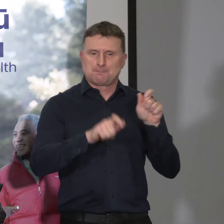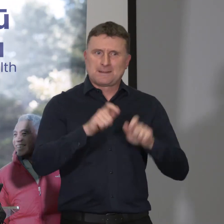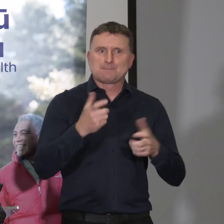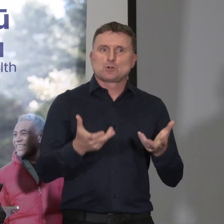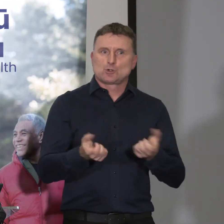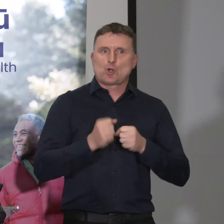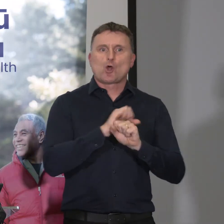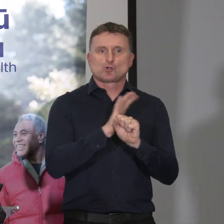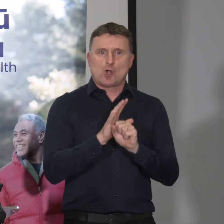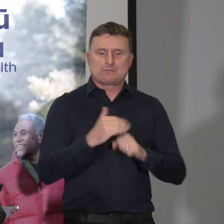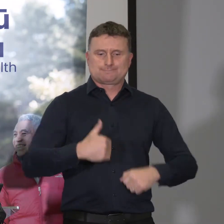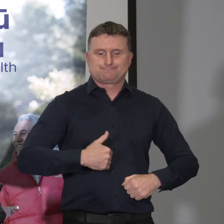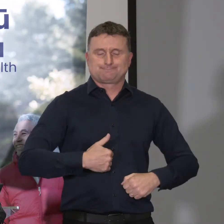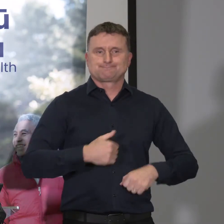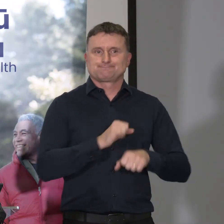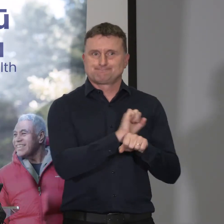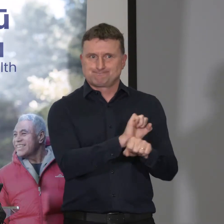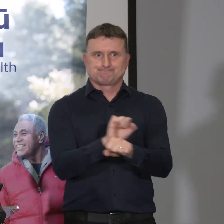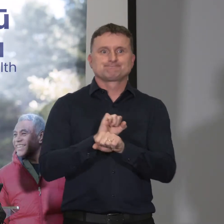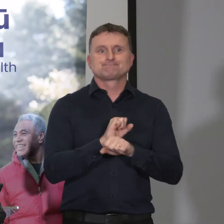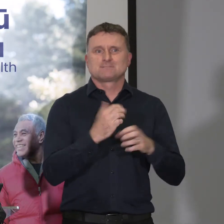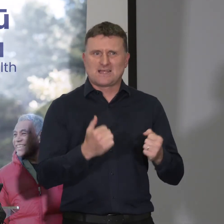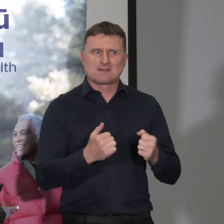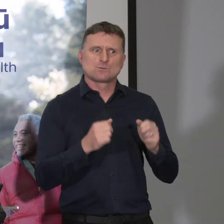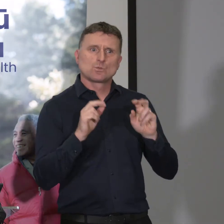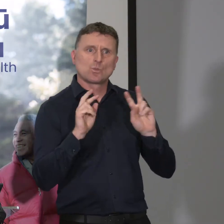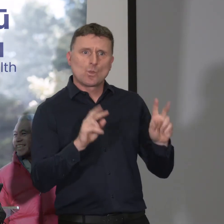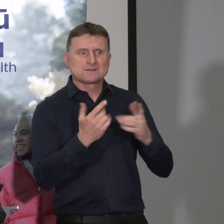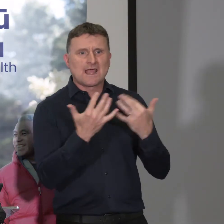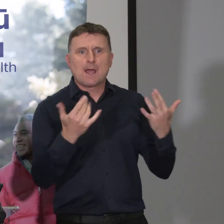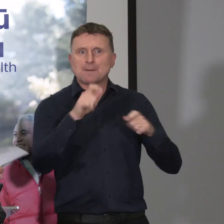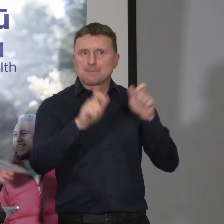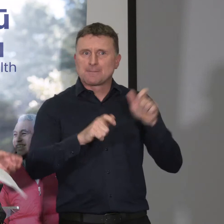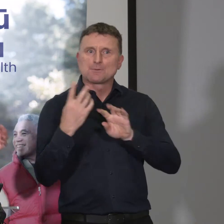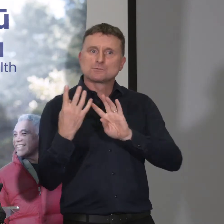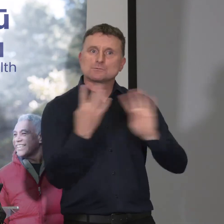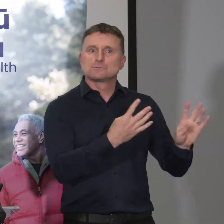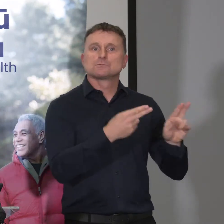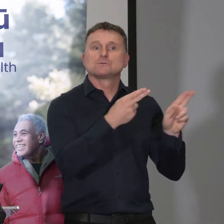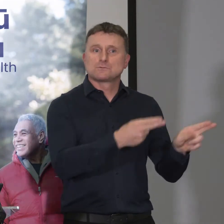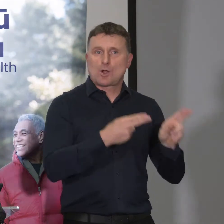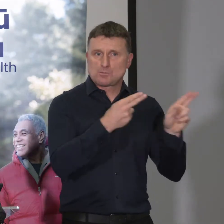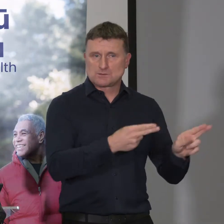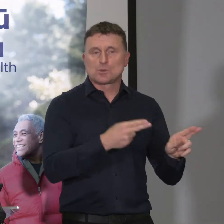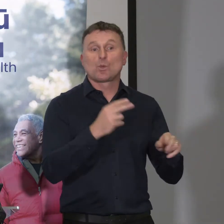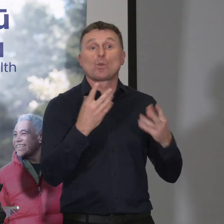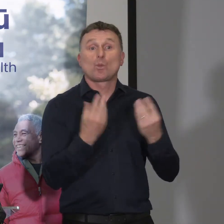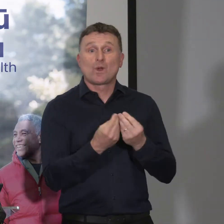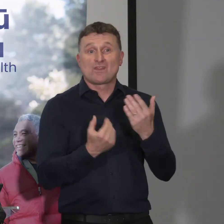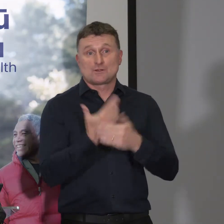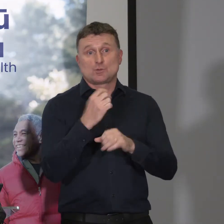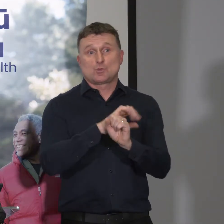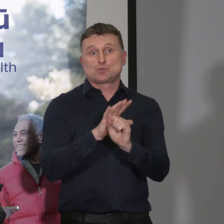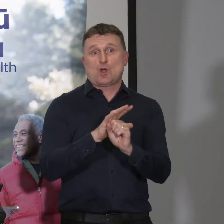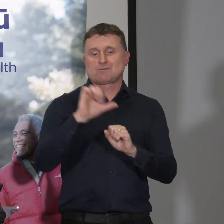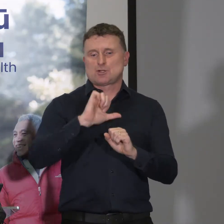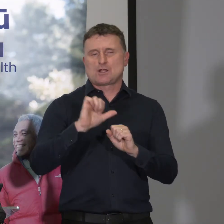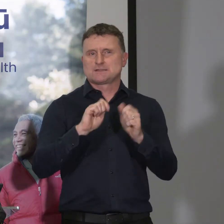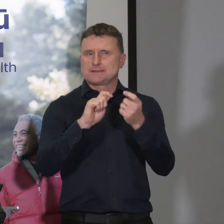level of hybrid immunity from vaccination and cases at the moment, and we are watching